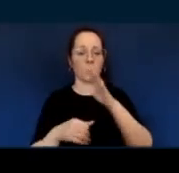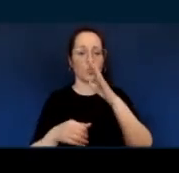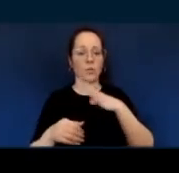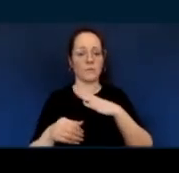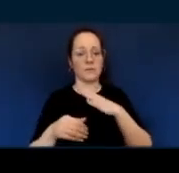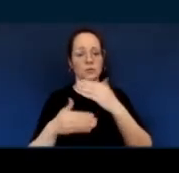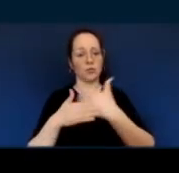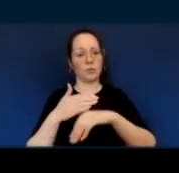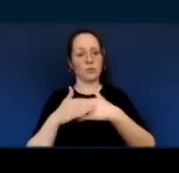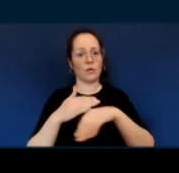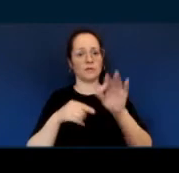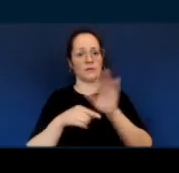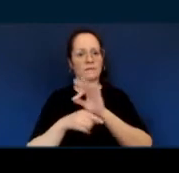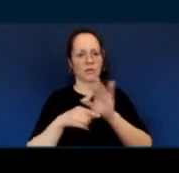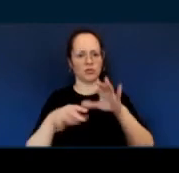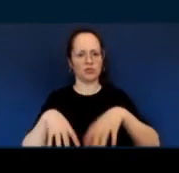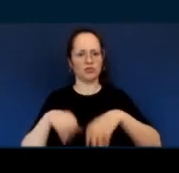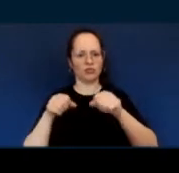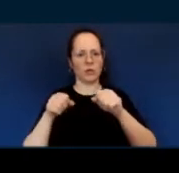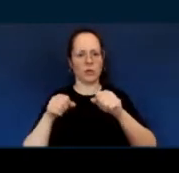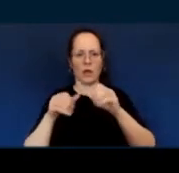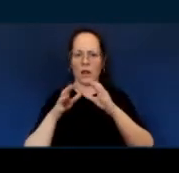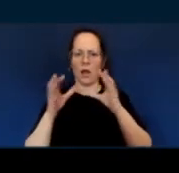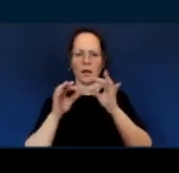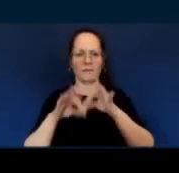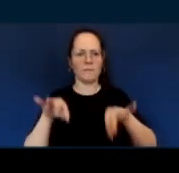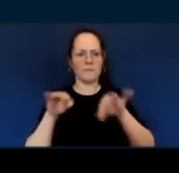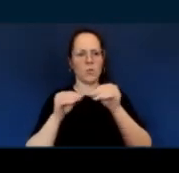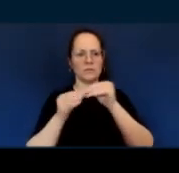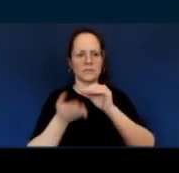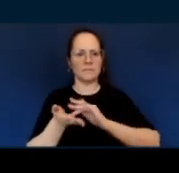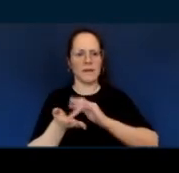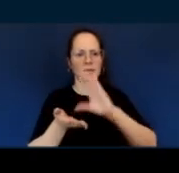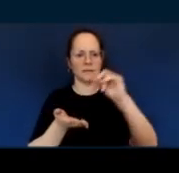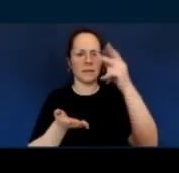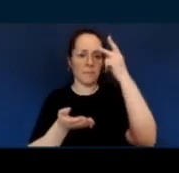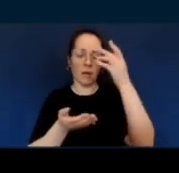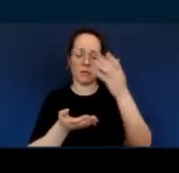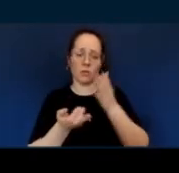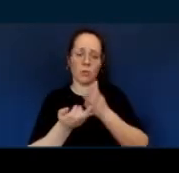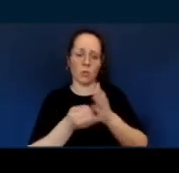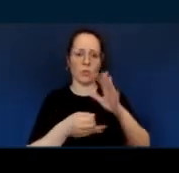PARAMOUNT IMPORTANCE IN BOTH MEDICINE AND POLITICS, FOR ISSUES SUCH AS OPORTION, BIRTH